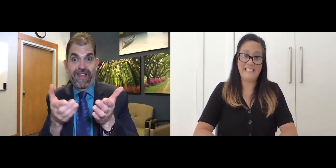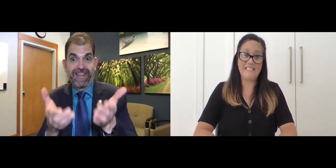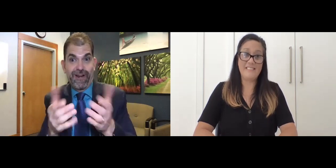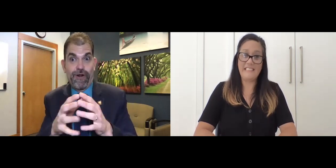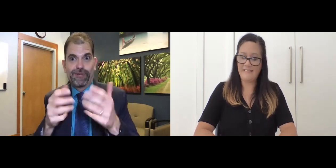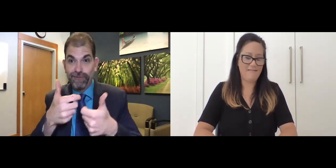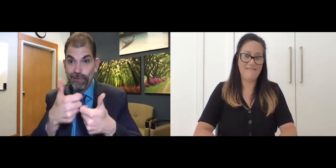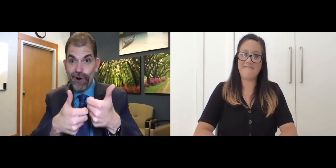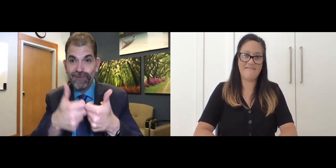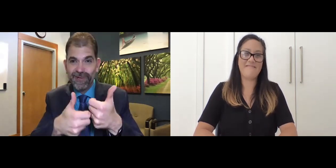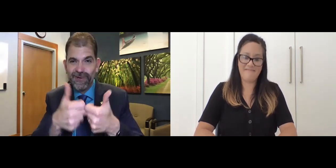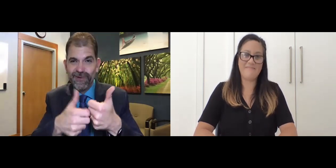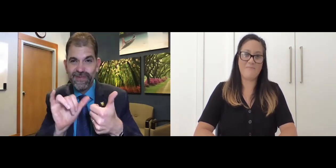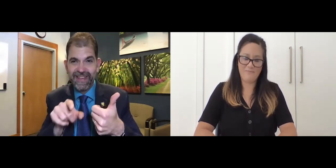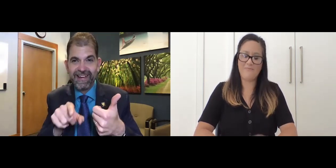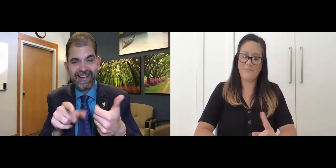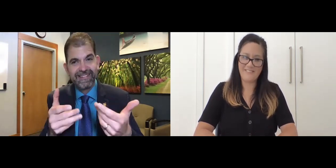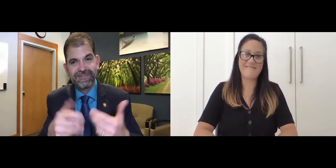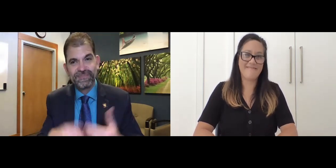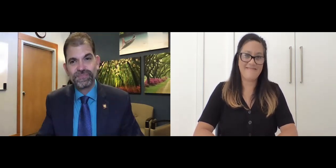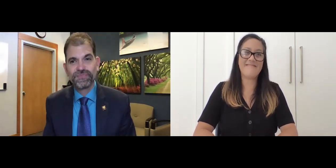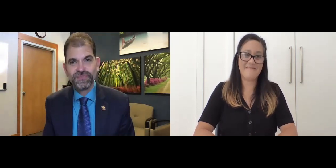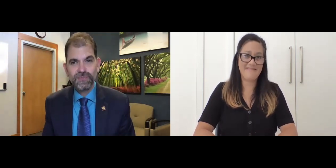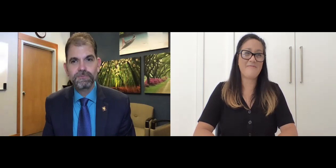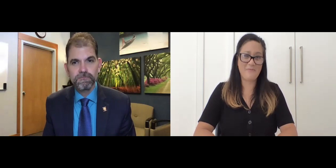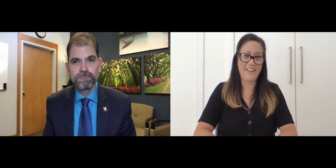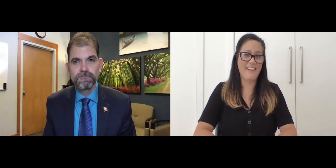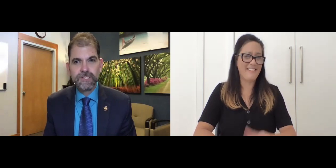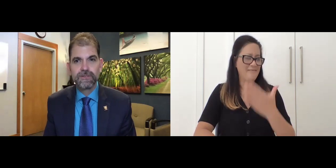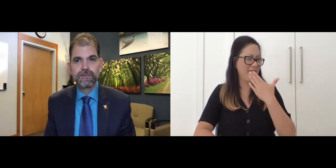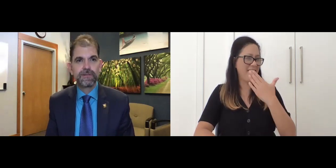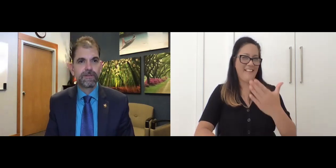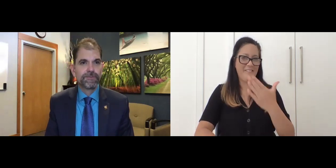really shows you that problems are gonna happen